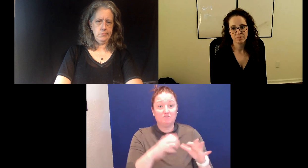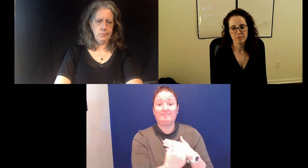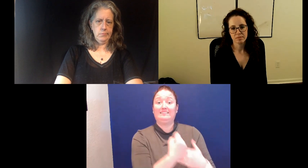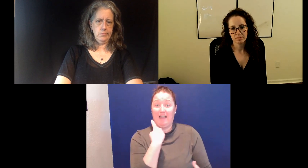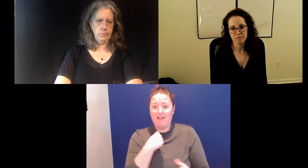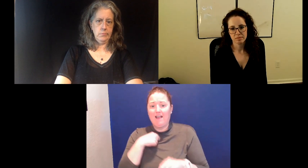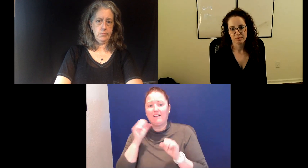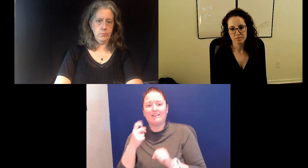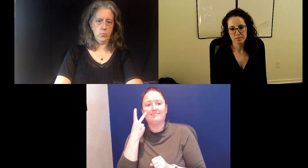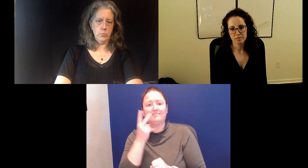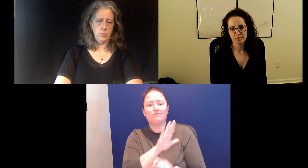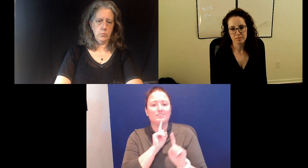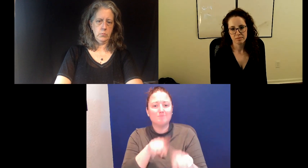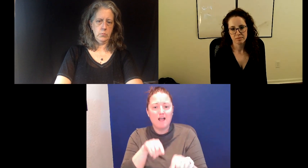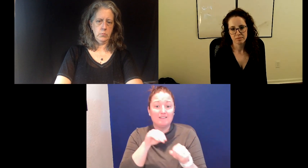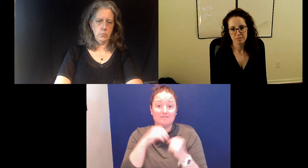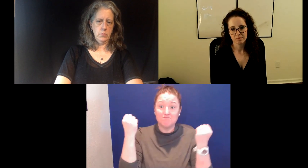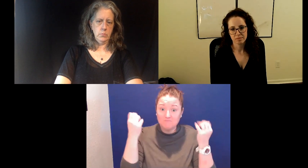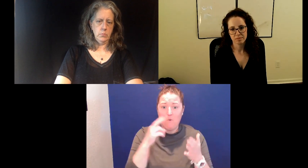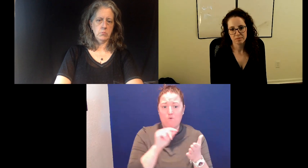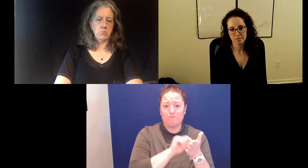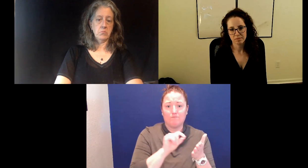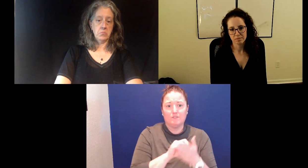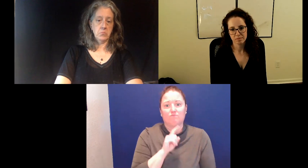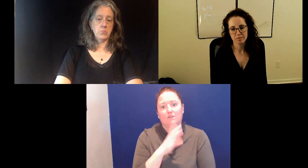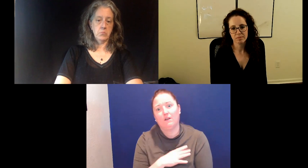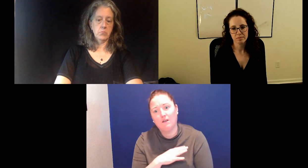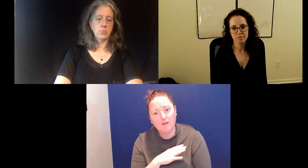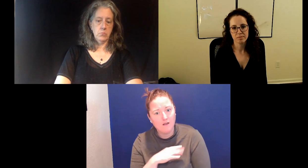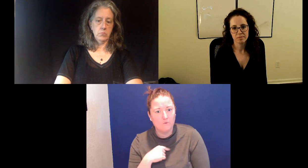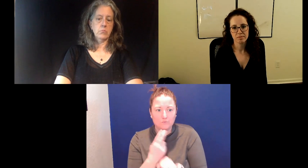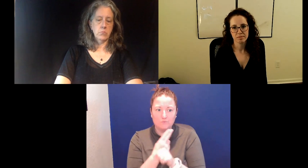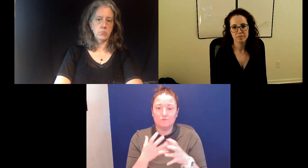sign their answers back they can send it back to us and then you can get your results result you